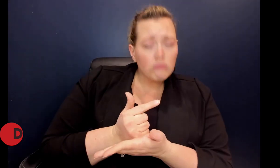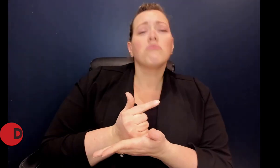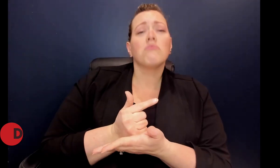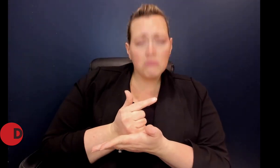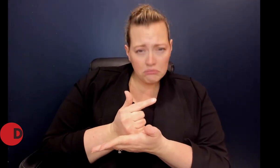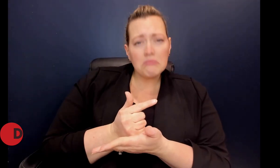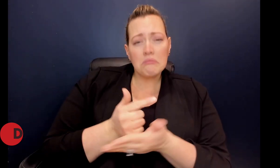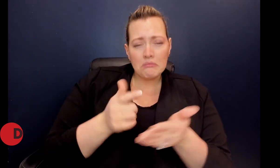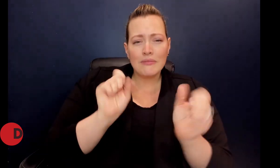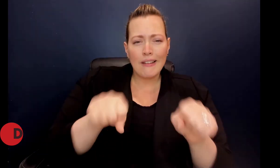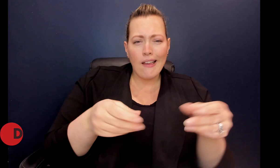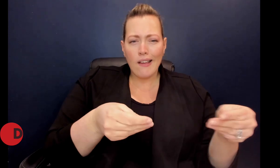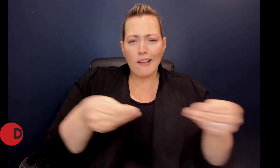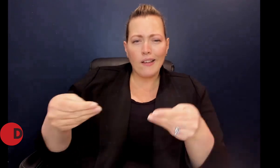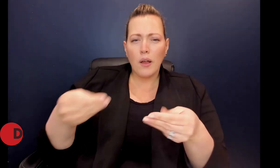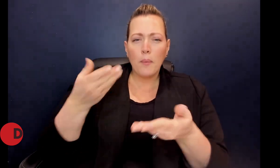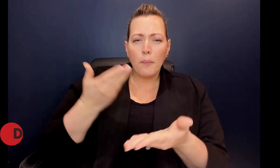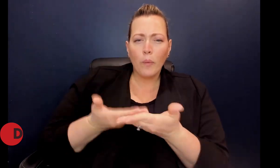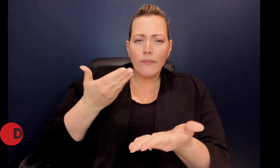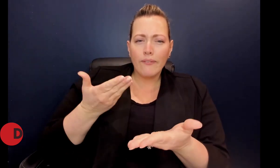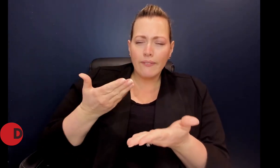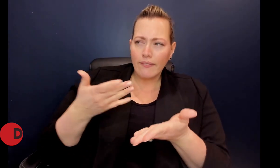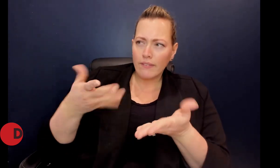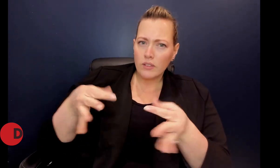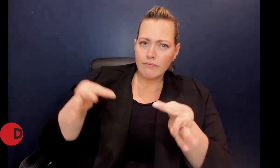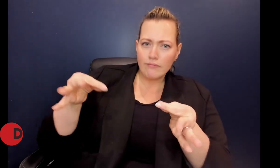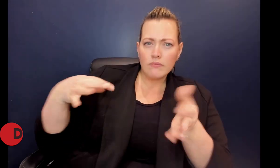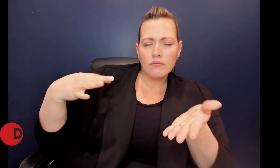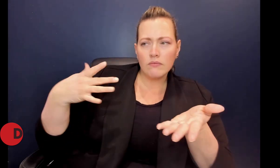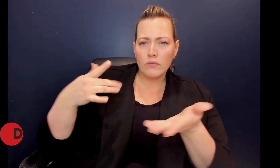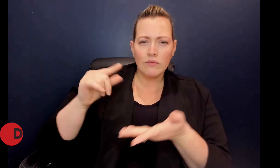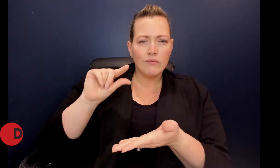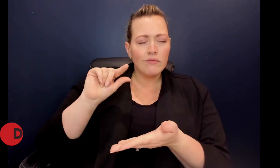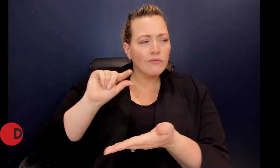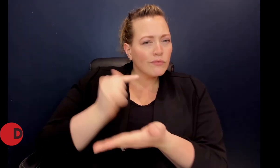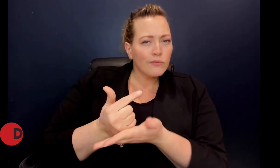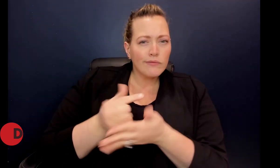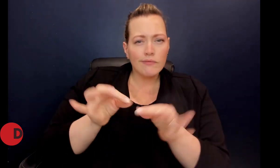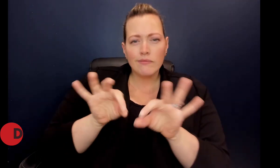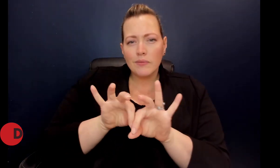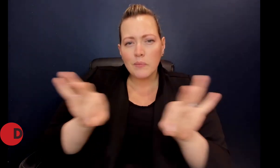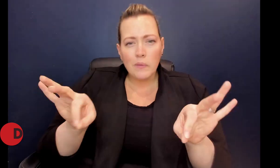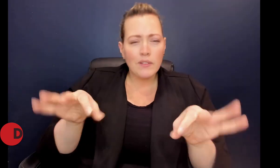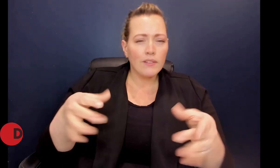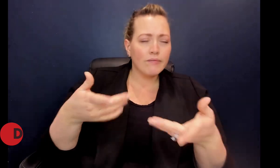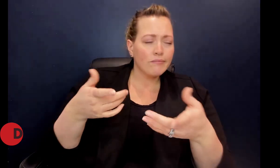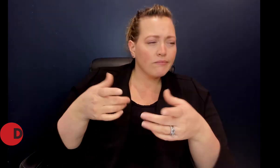such as their diploma or certificate. CASLI will review that